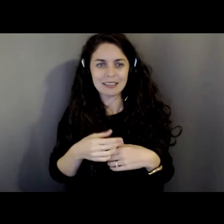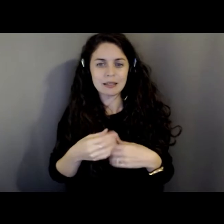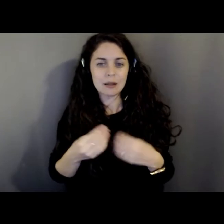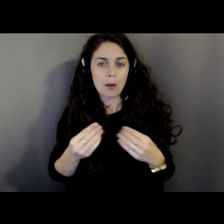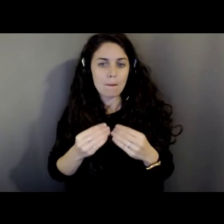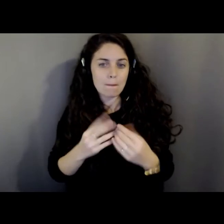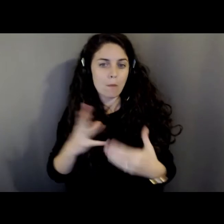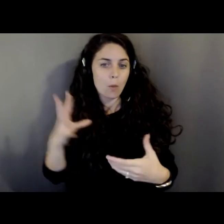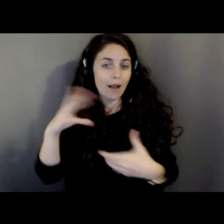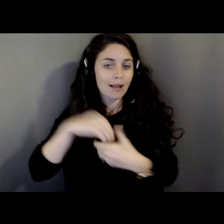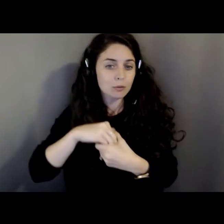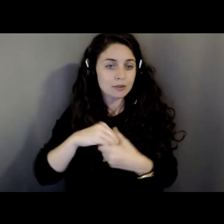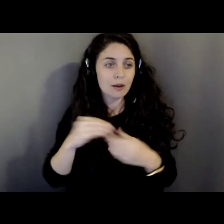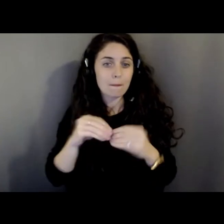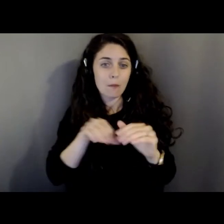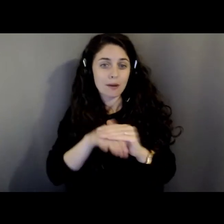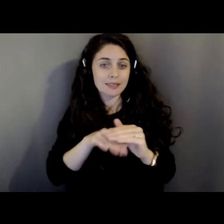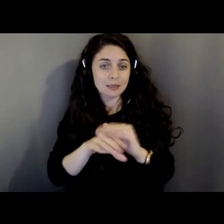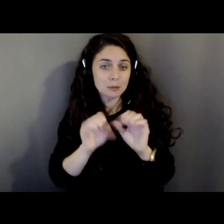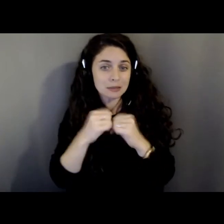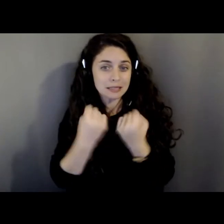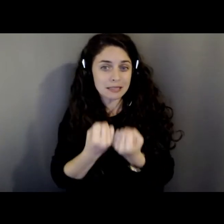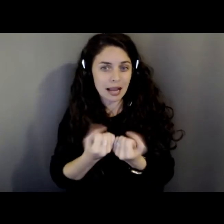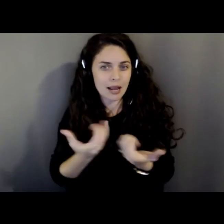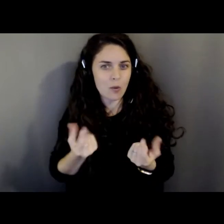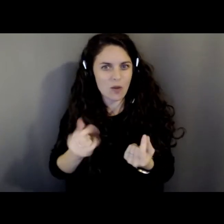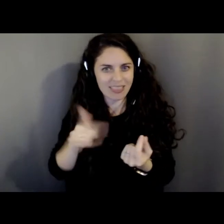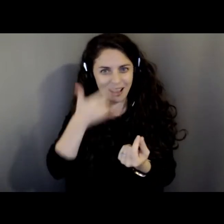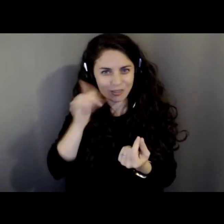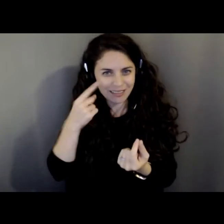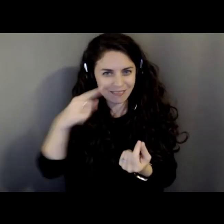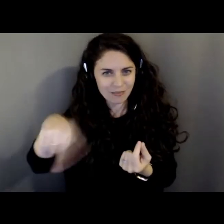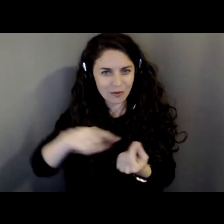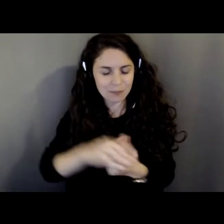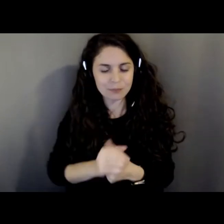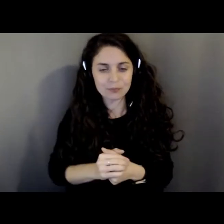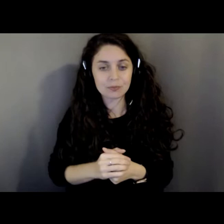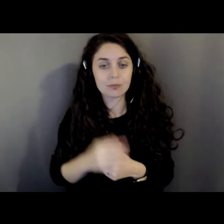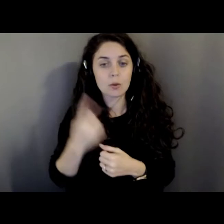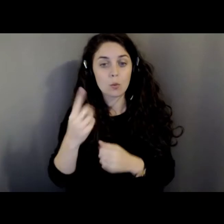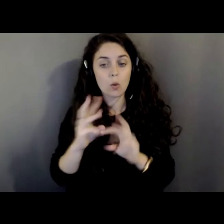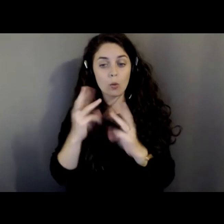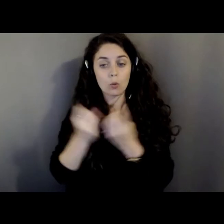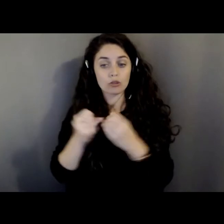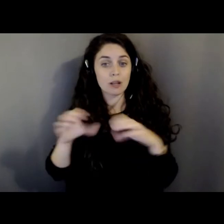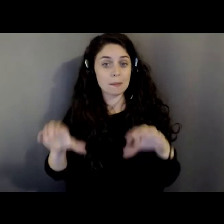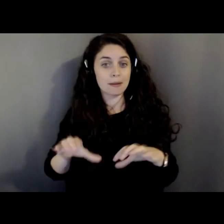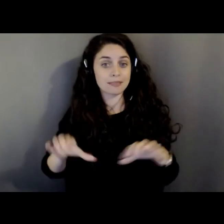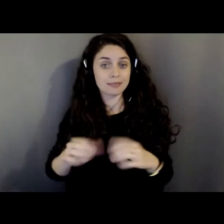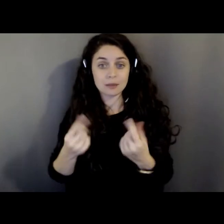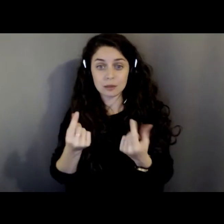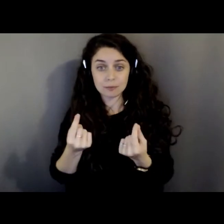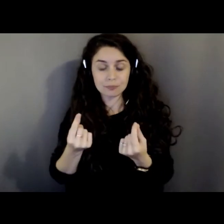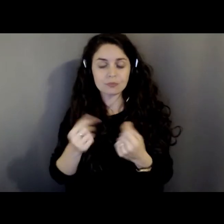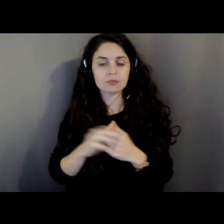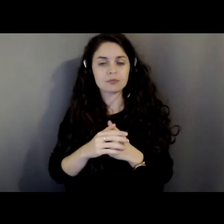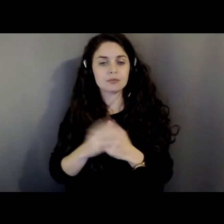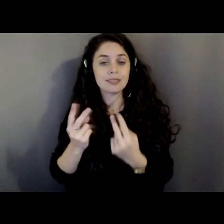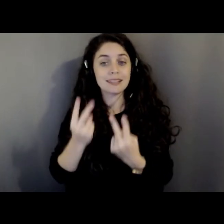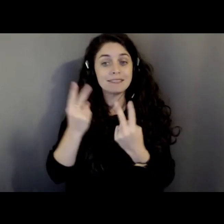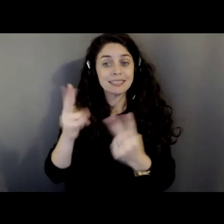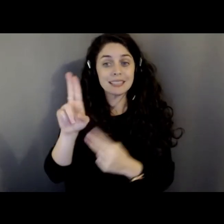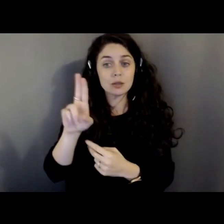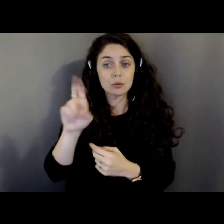accessible society. One of our workshop activity components is visiting a US high school and with